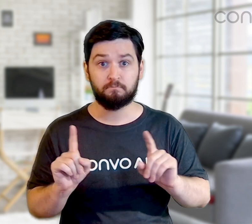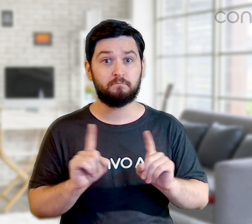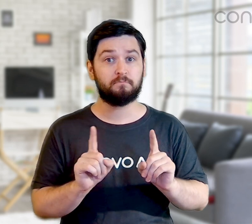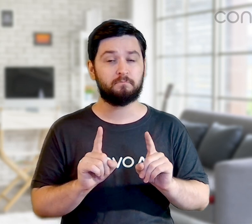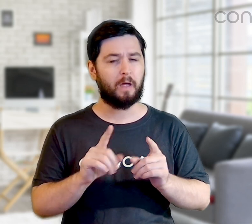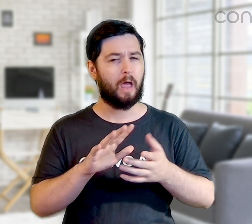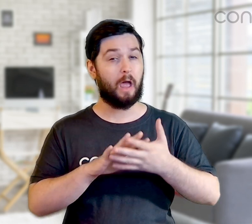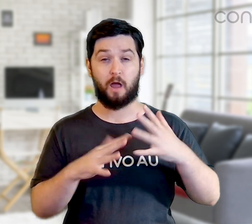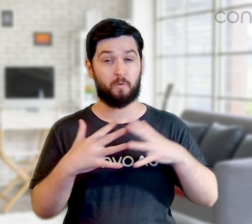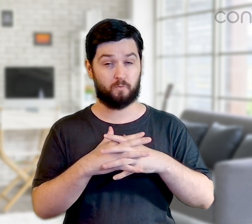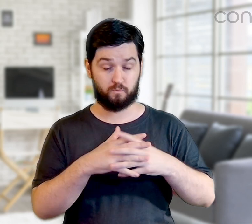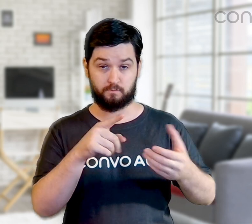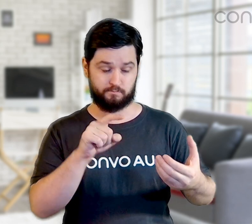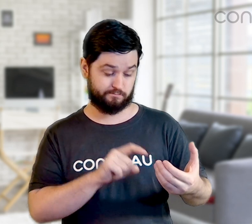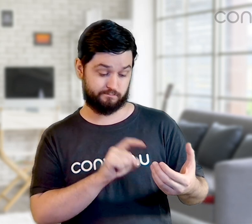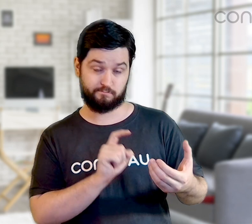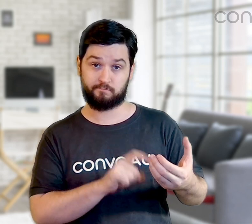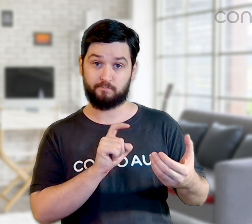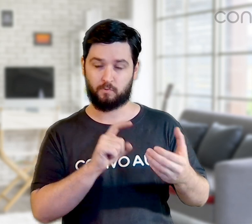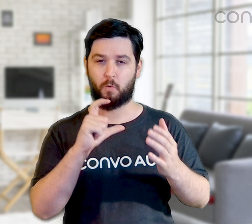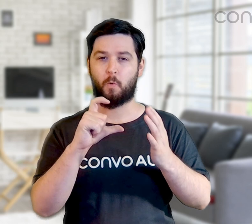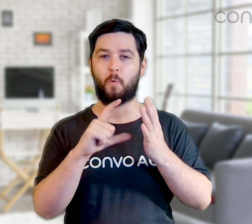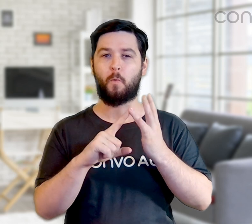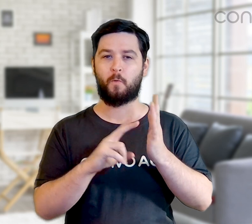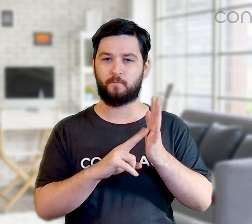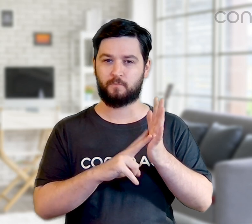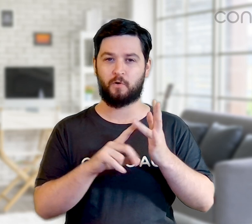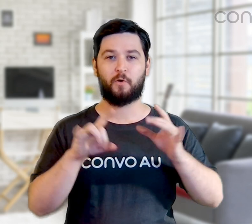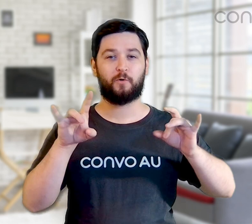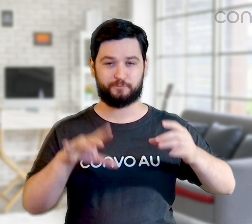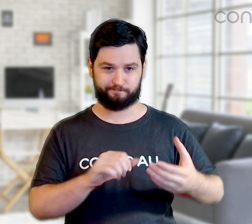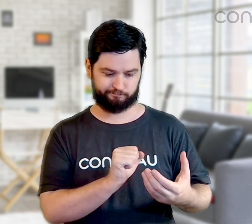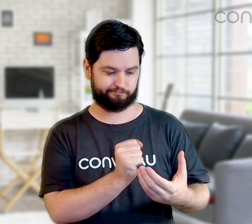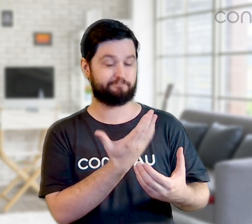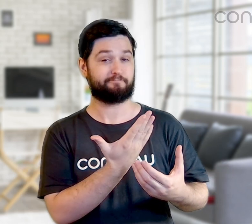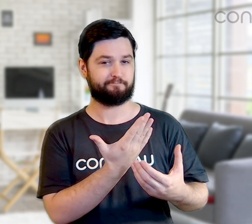You can do this by opening your Convo Australia app,